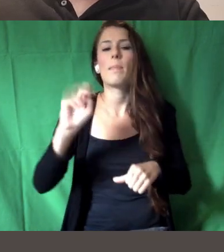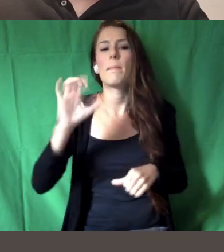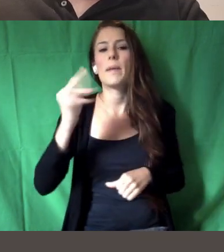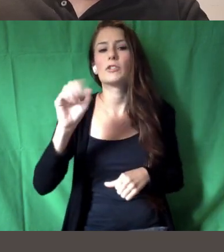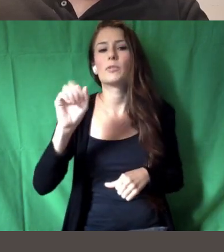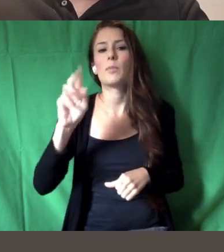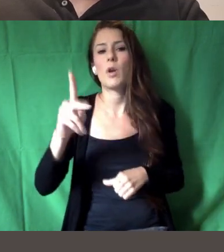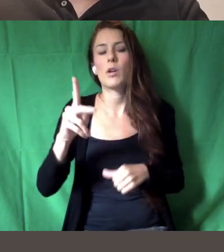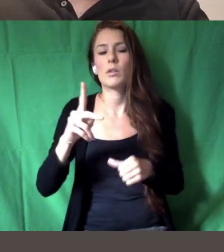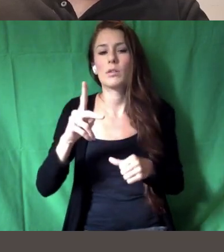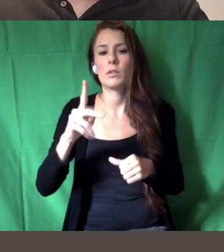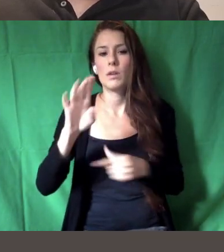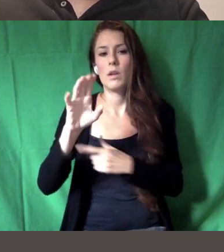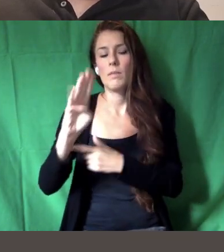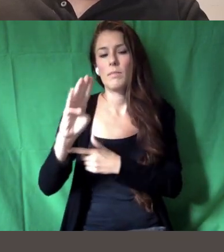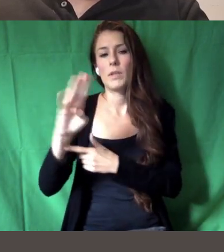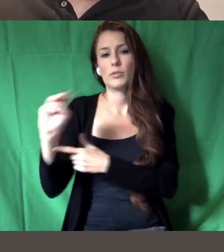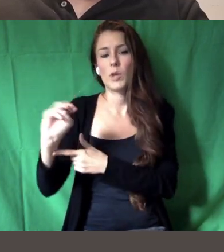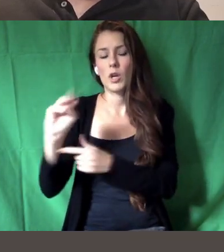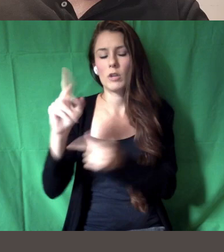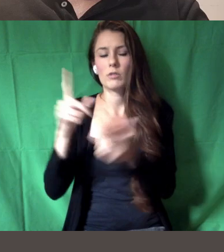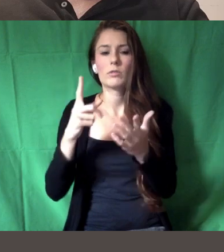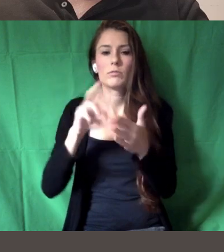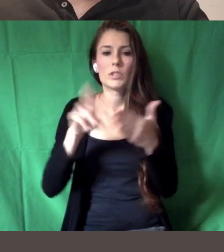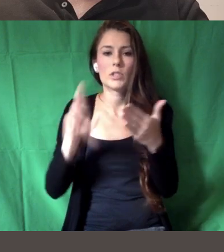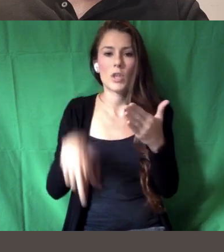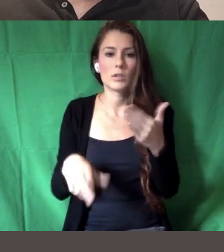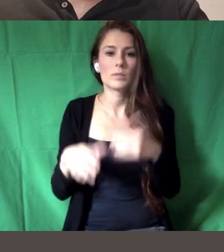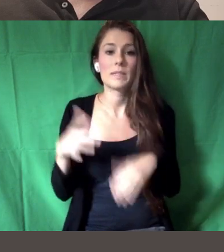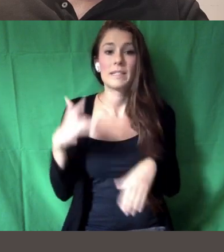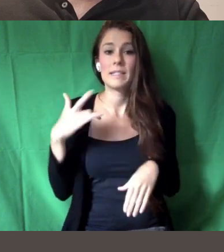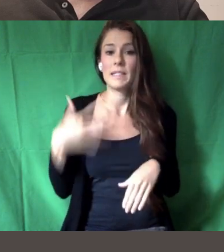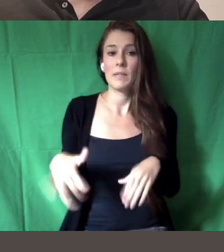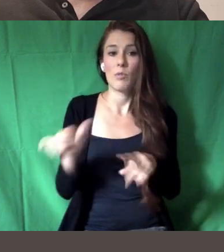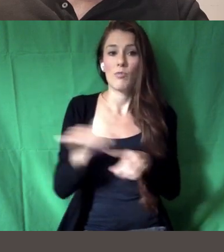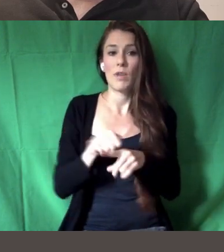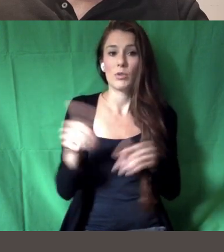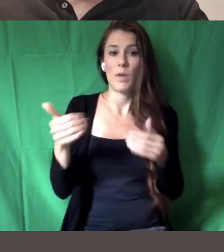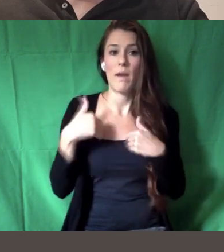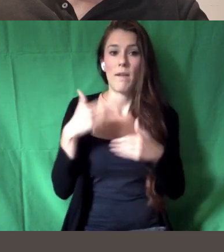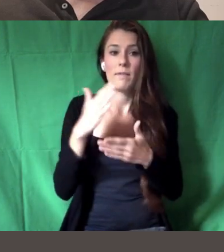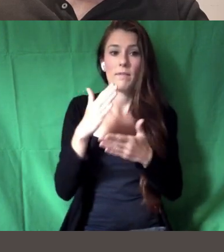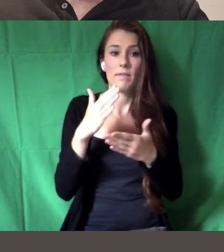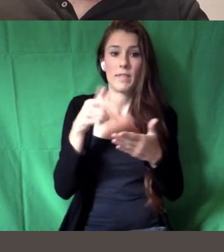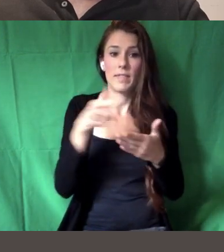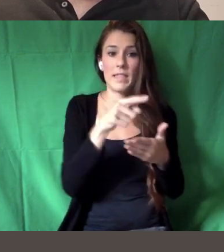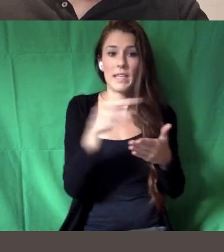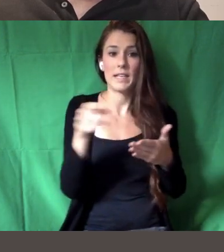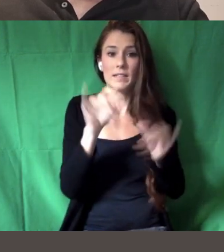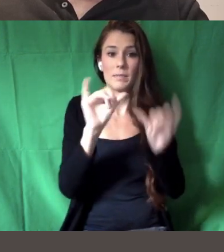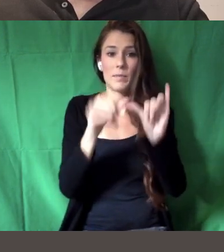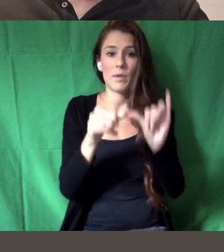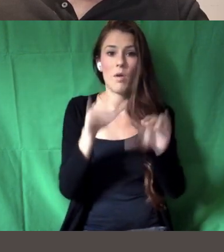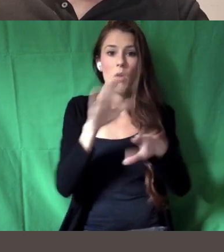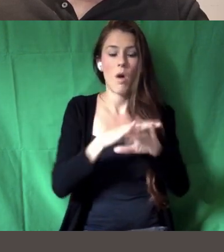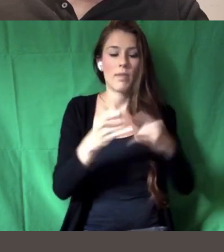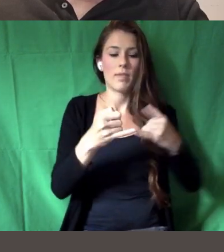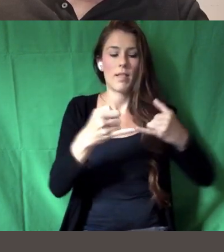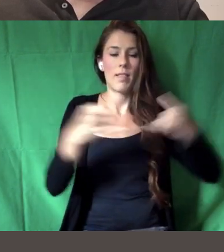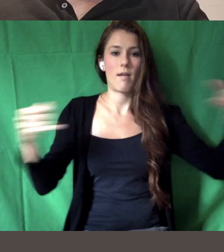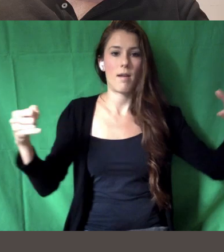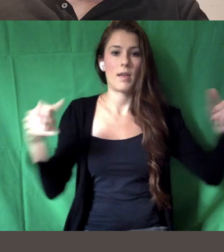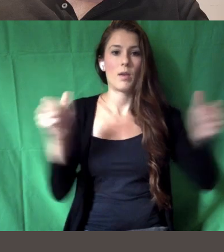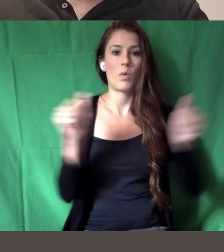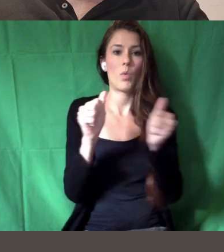It's a usual practice to plot metrics on some line, with baseline in the middle and